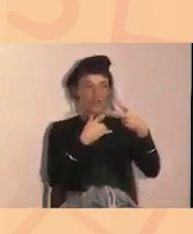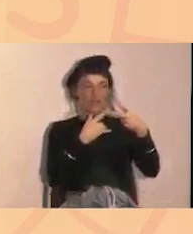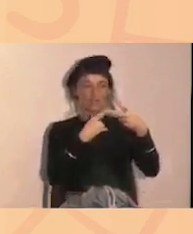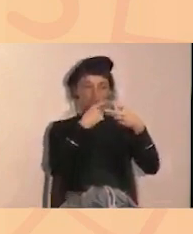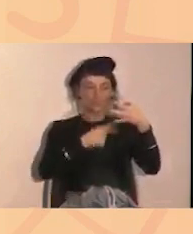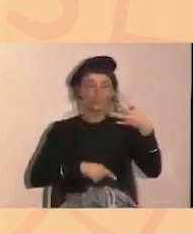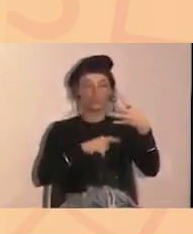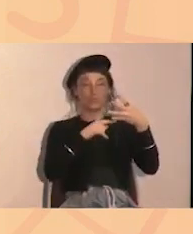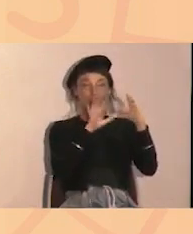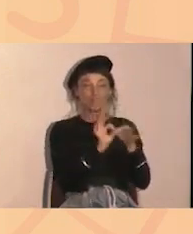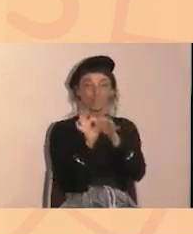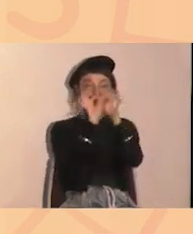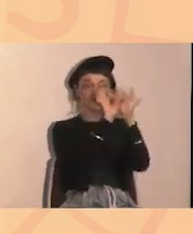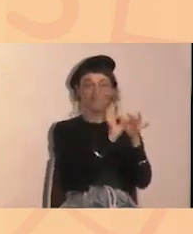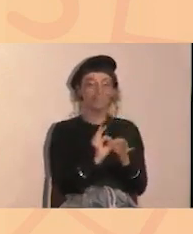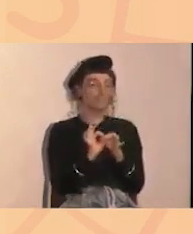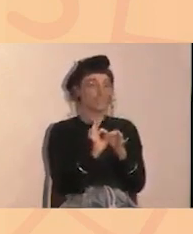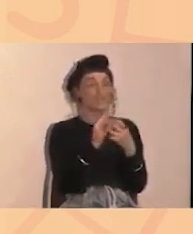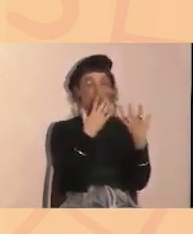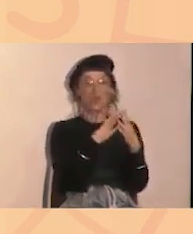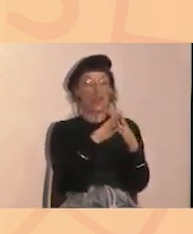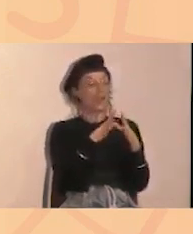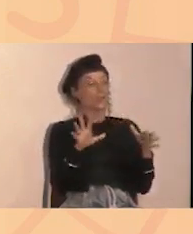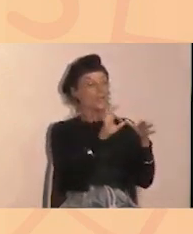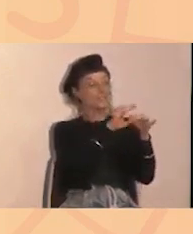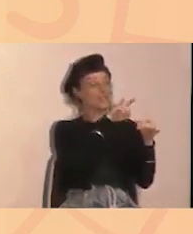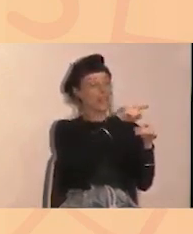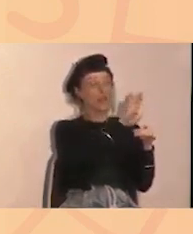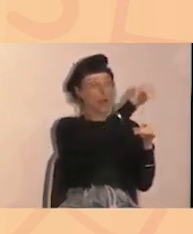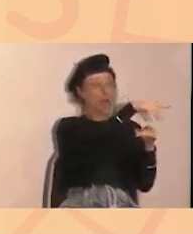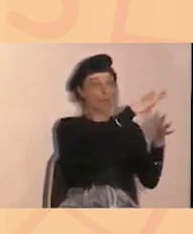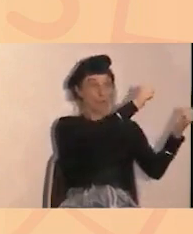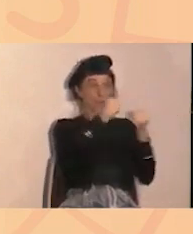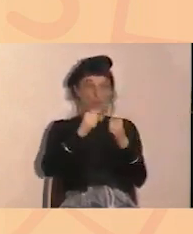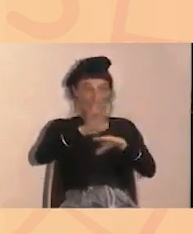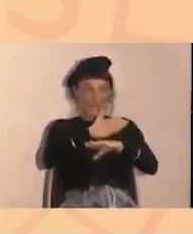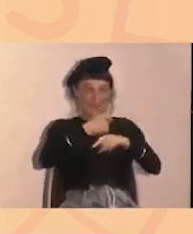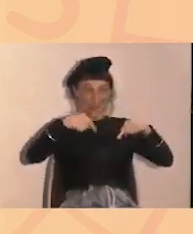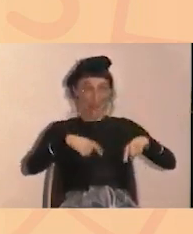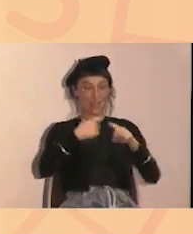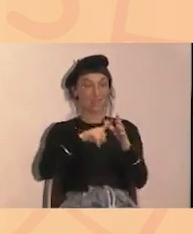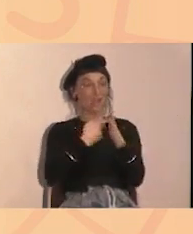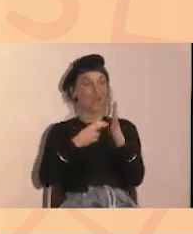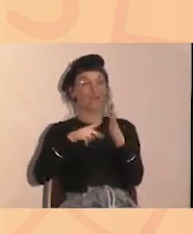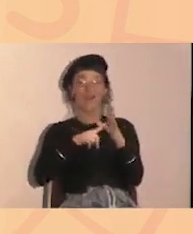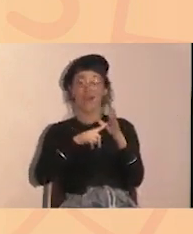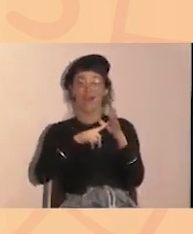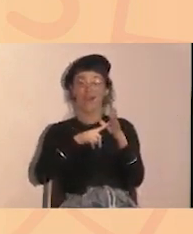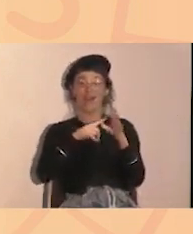home to Kaurna Country. And I think that the important part of this is that our art is often seen out of context.